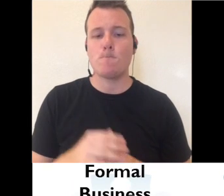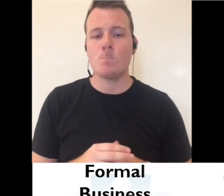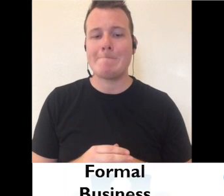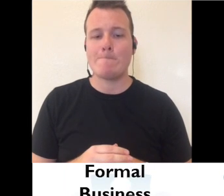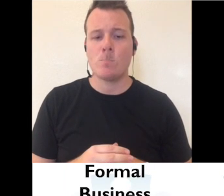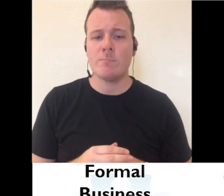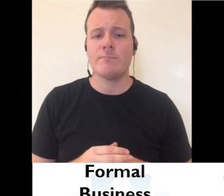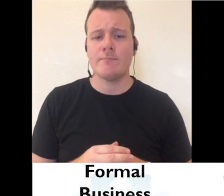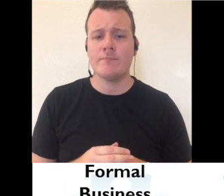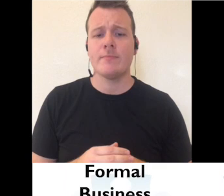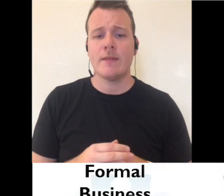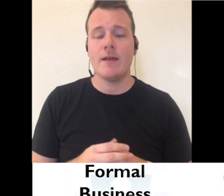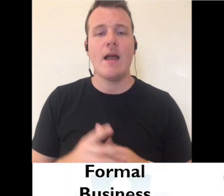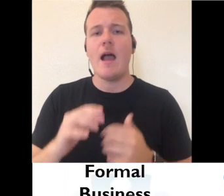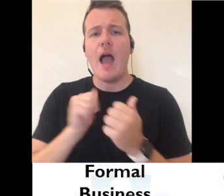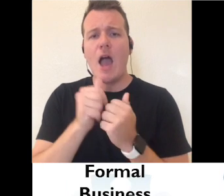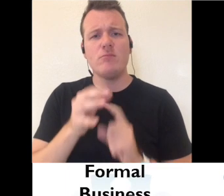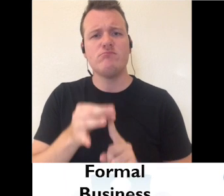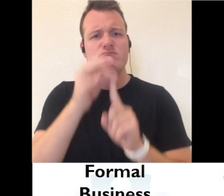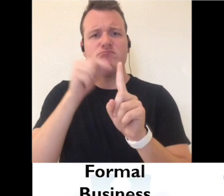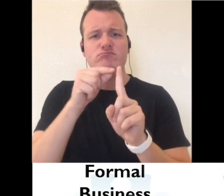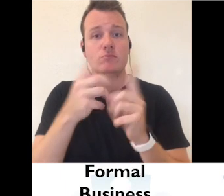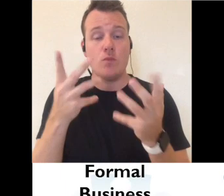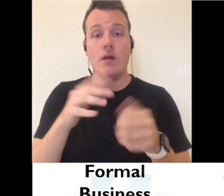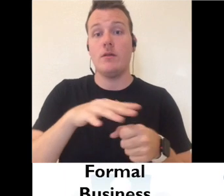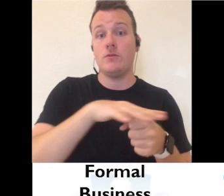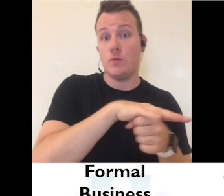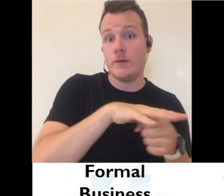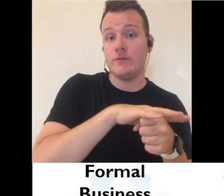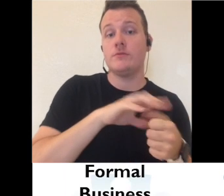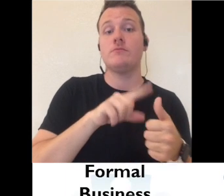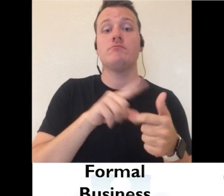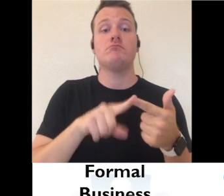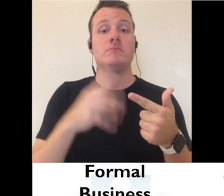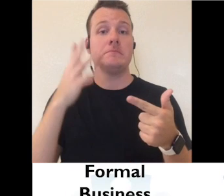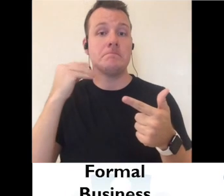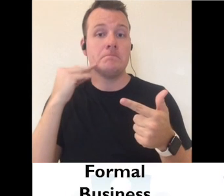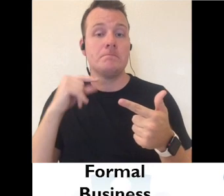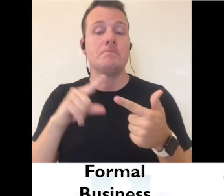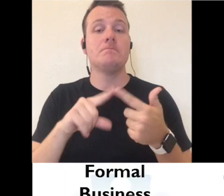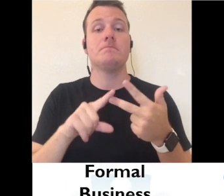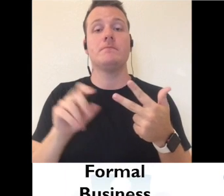brands that you you're working with, the services that you offer, the philosophy,